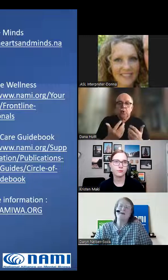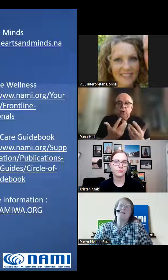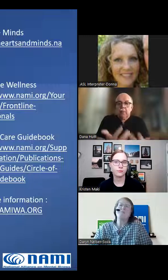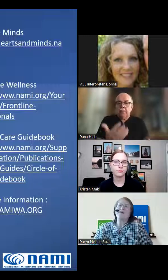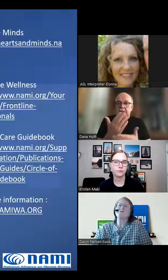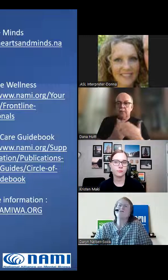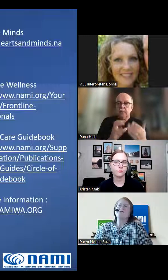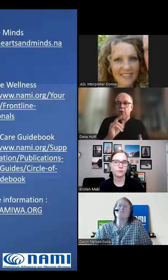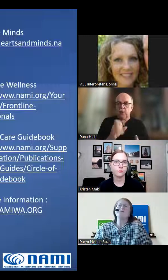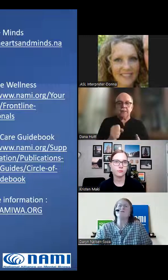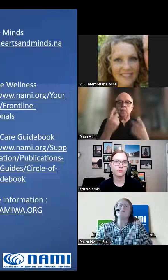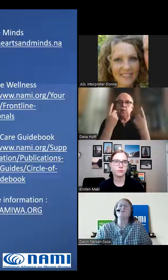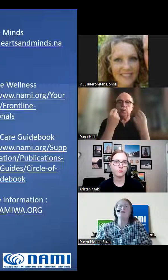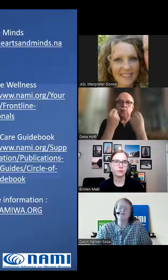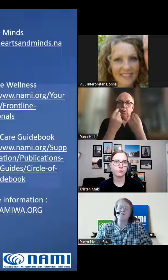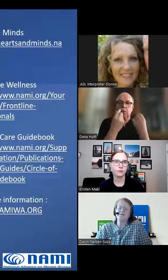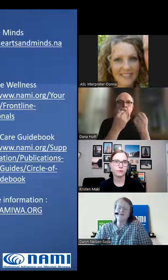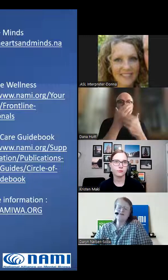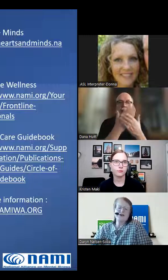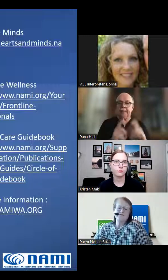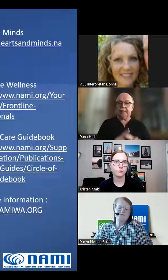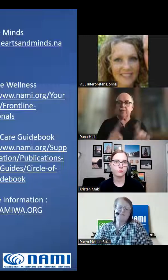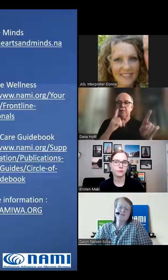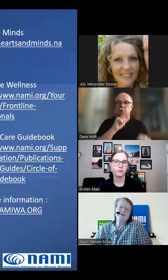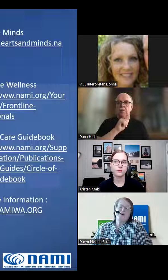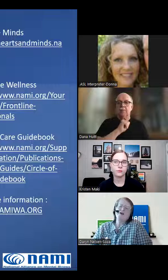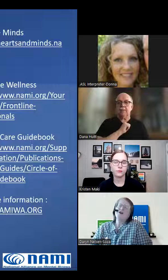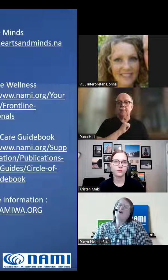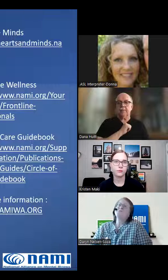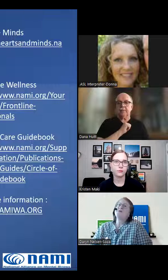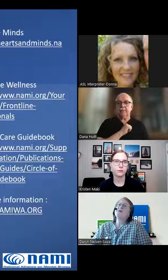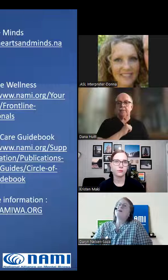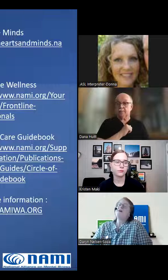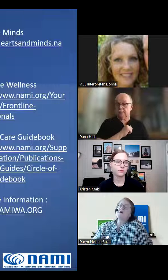to keep on supporting their loved one and even lowered spousal caregiver